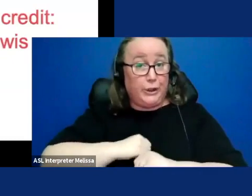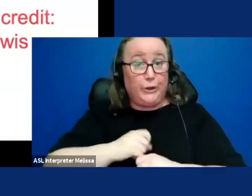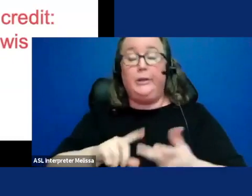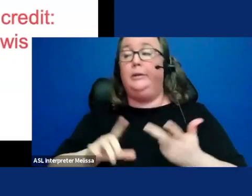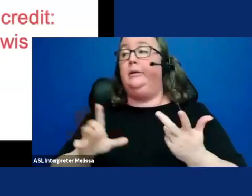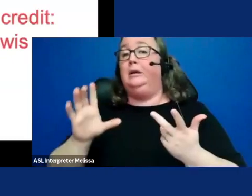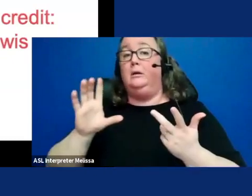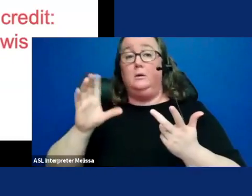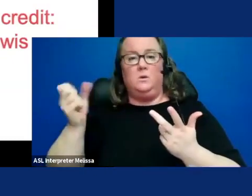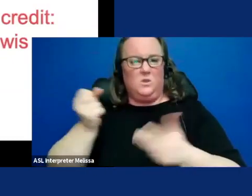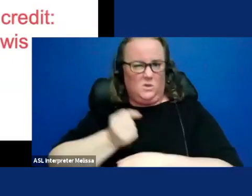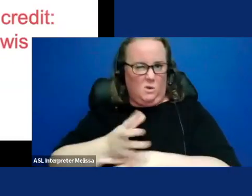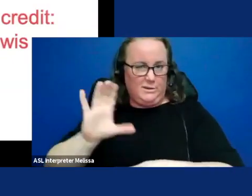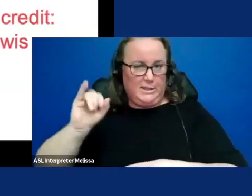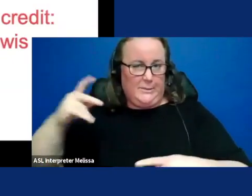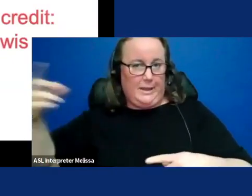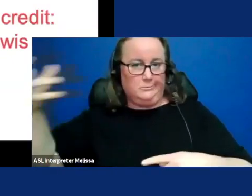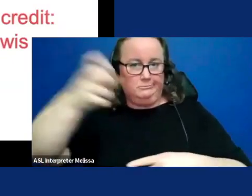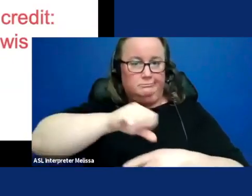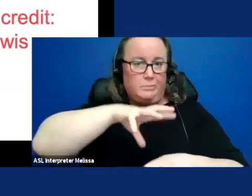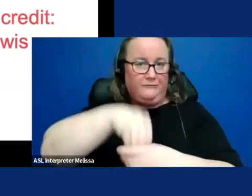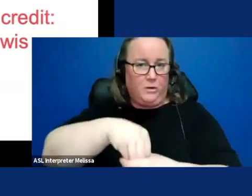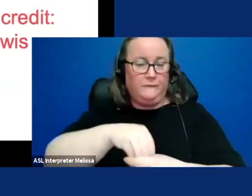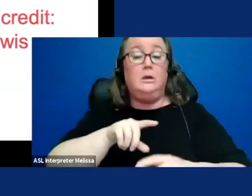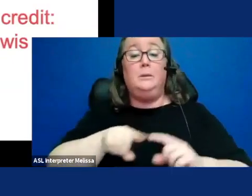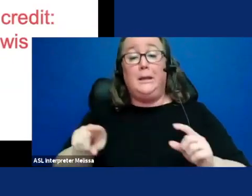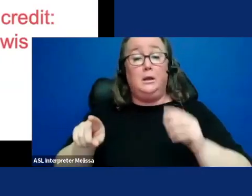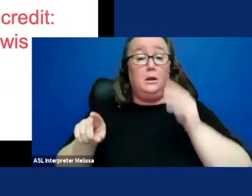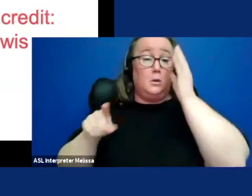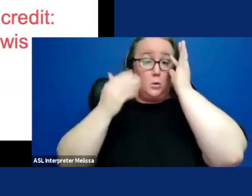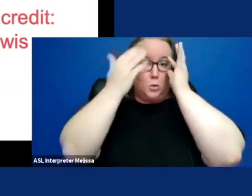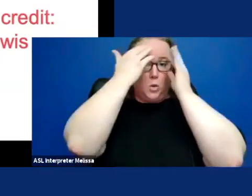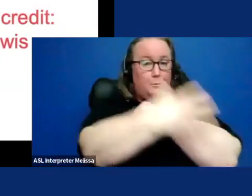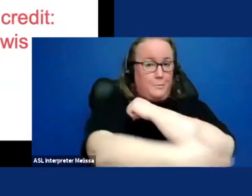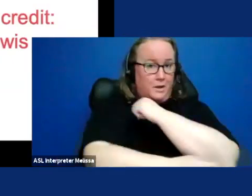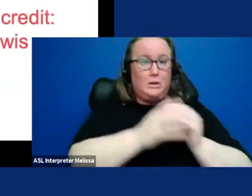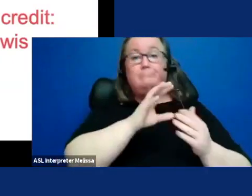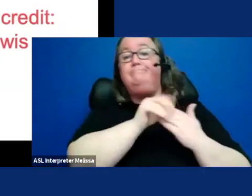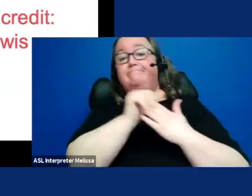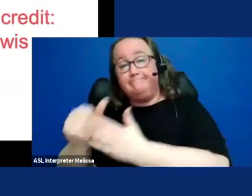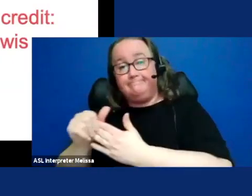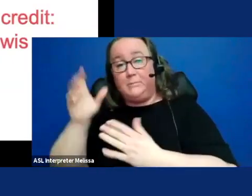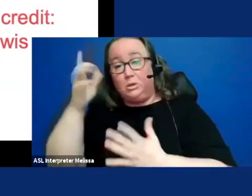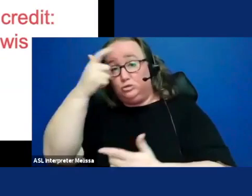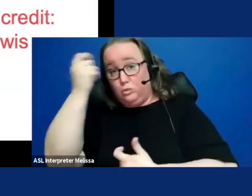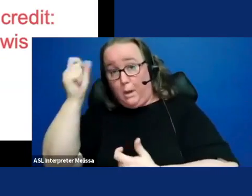We also know that poverty leads to trauma, and trauma can exacerbate disability.